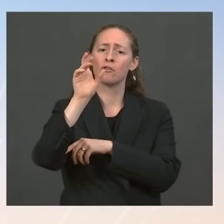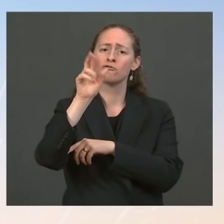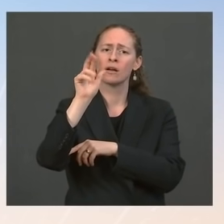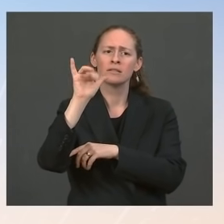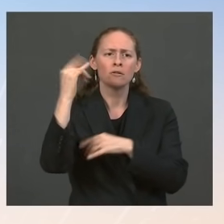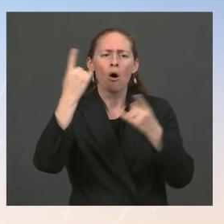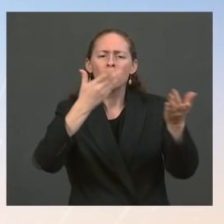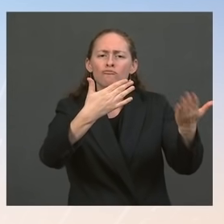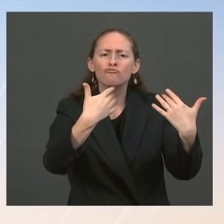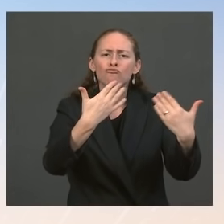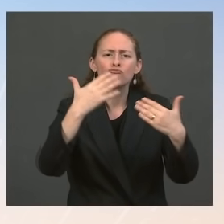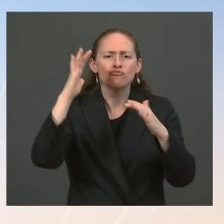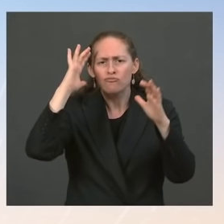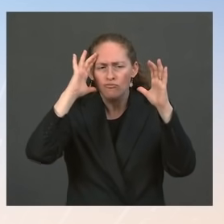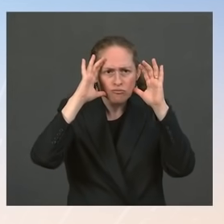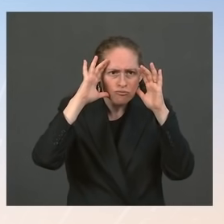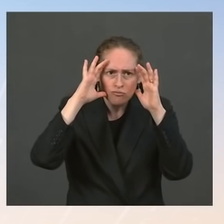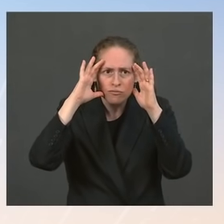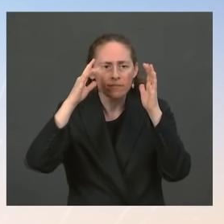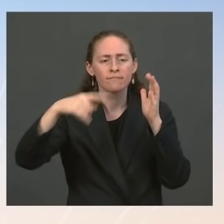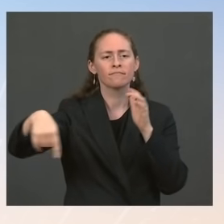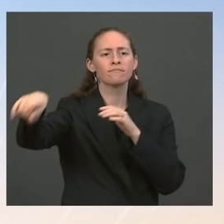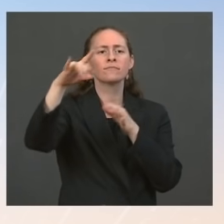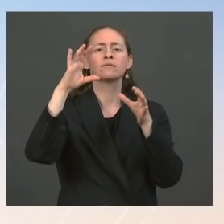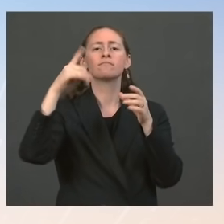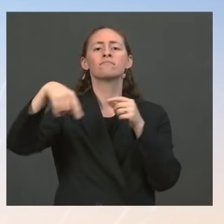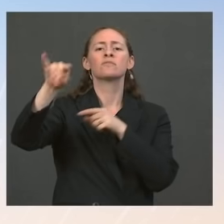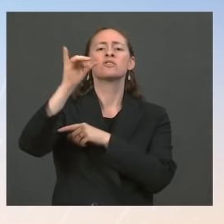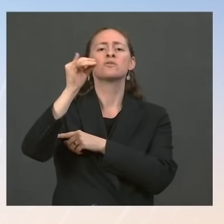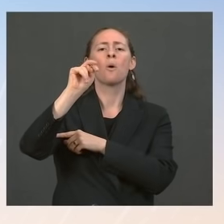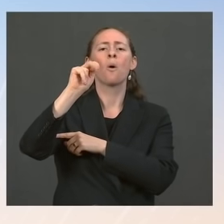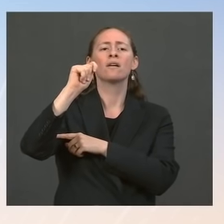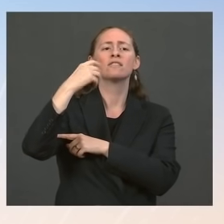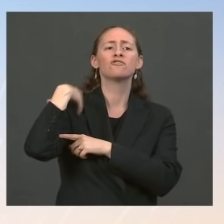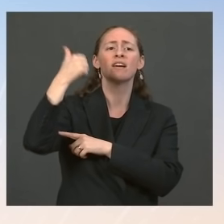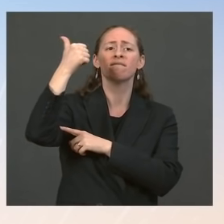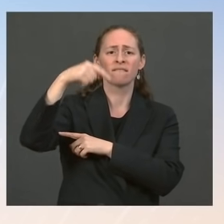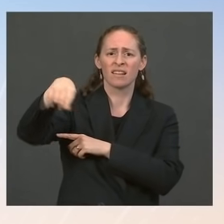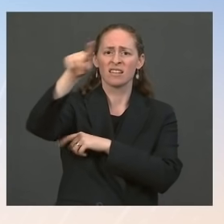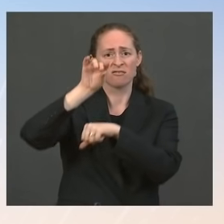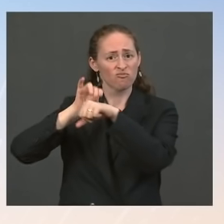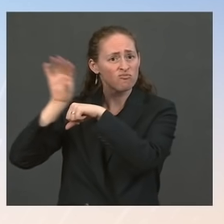of the Joint Chiefs, and of his military advisors, as well as members of his national security team.